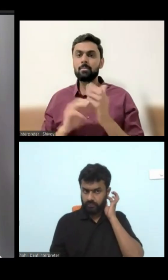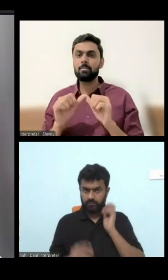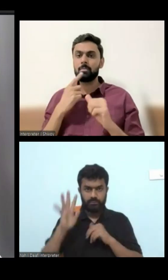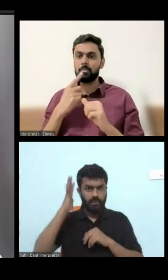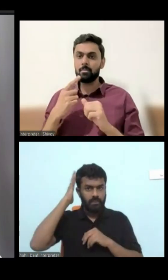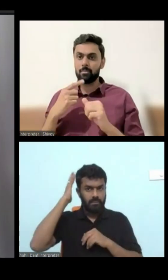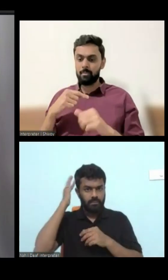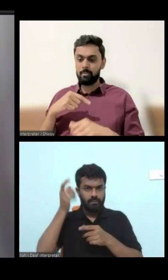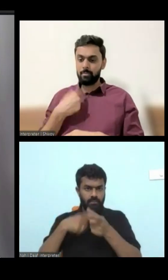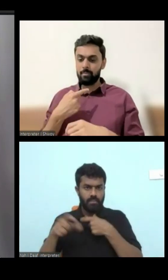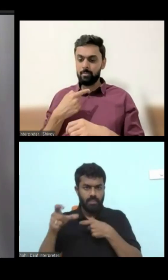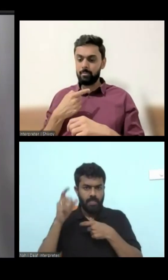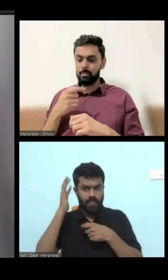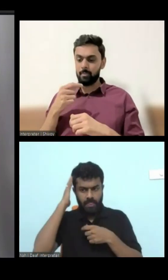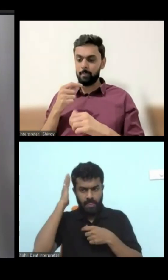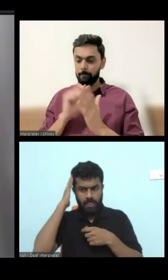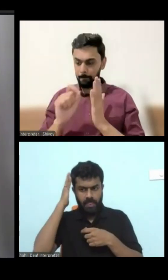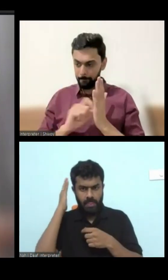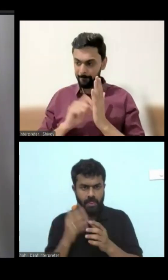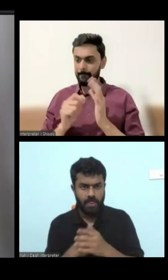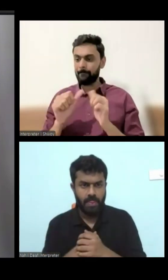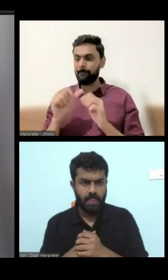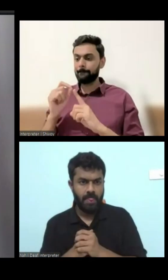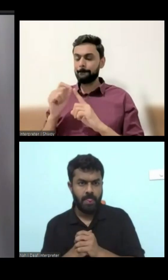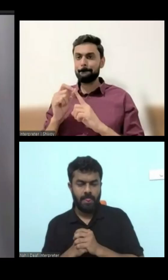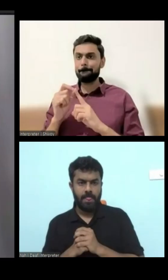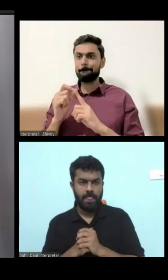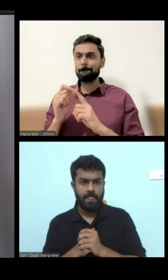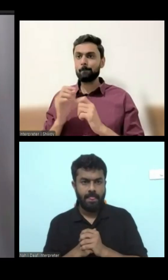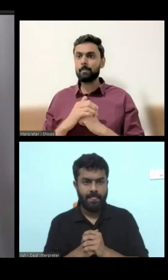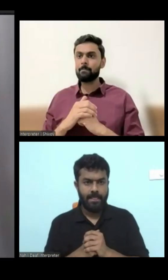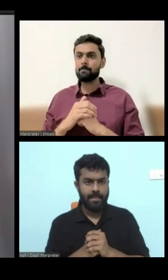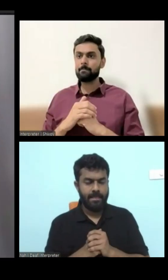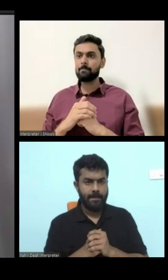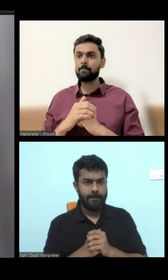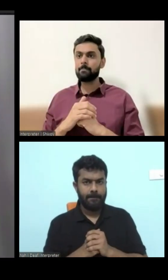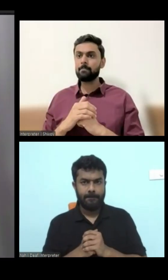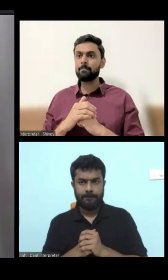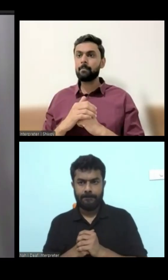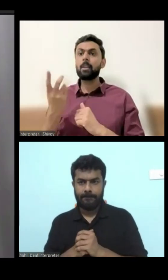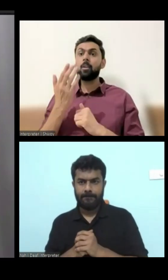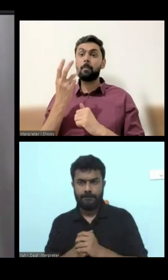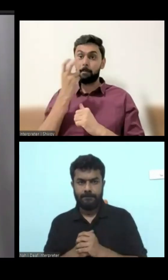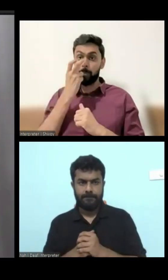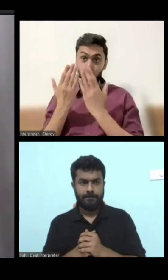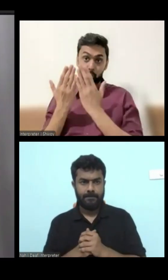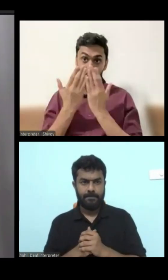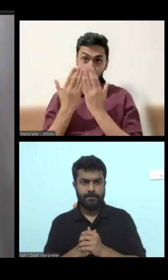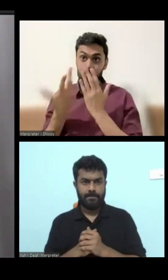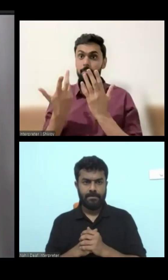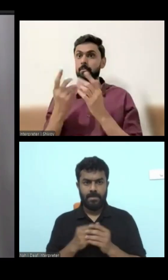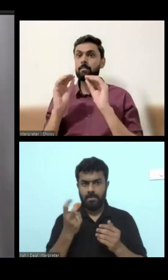Basically, you can upload an institute or blind school or teaching institution across the world.